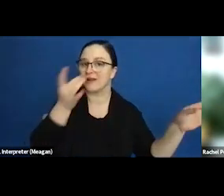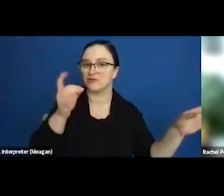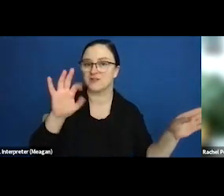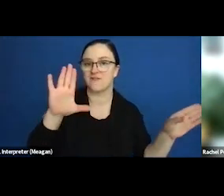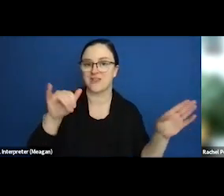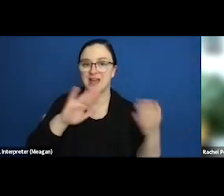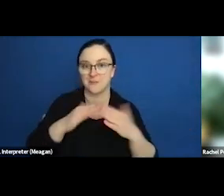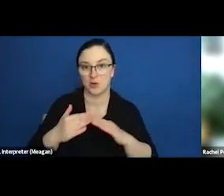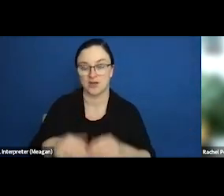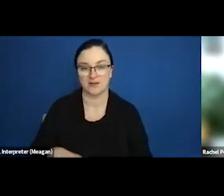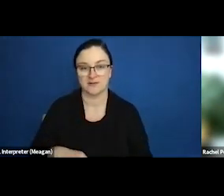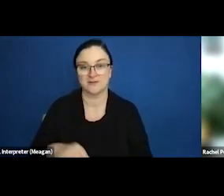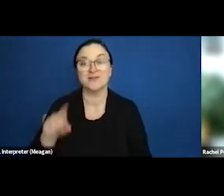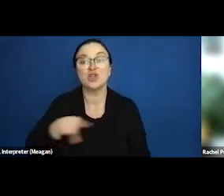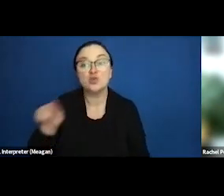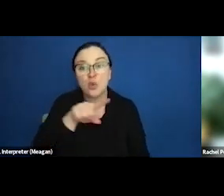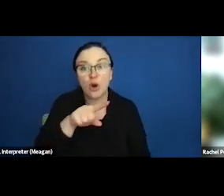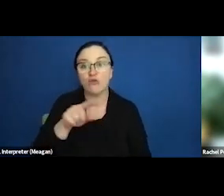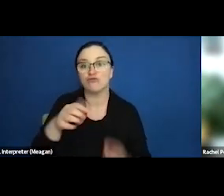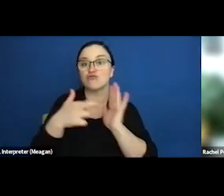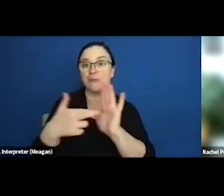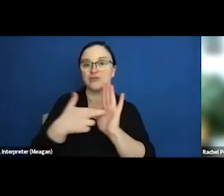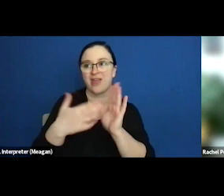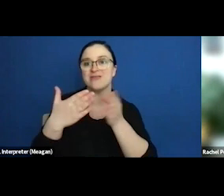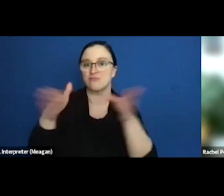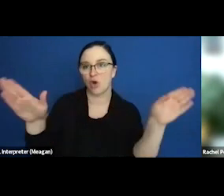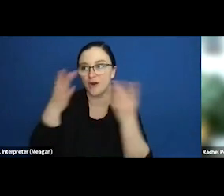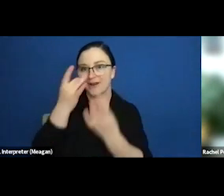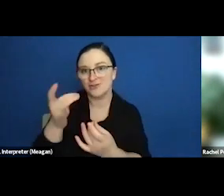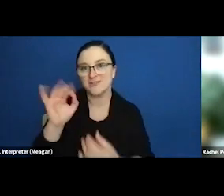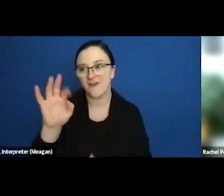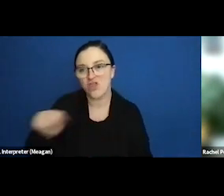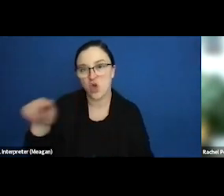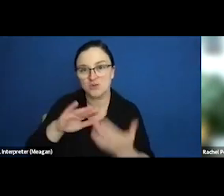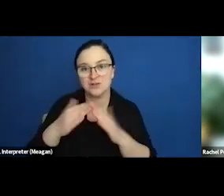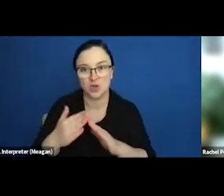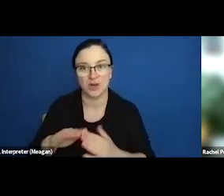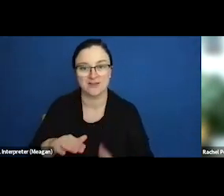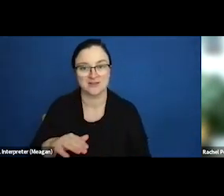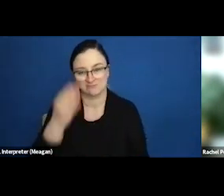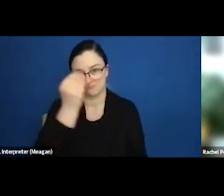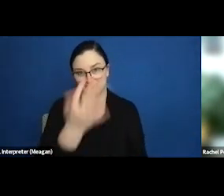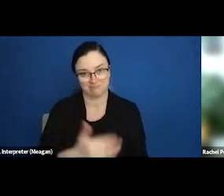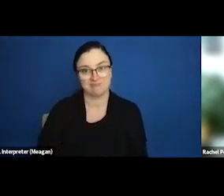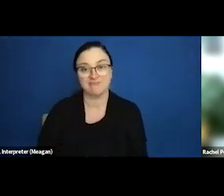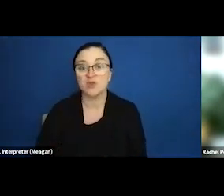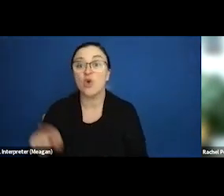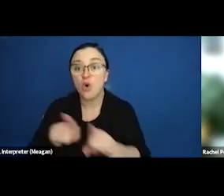You guys represent the broad interest of those communities, I wanna tell you that right now, as well as the people that you're serving,